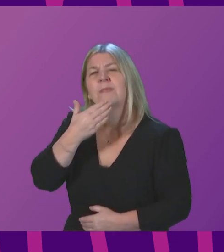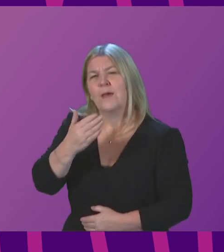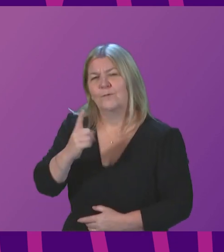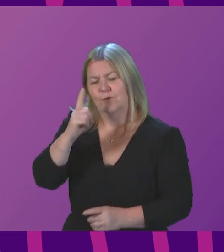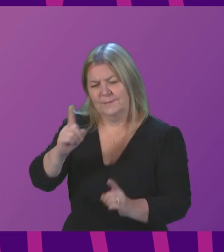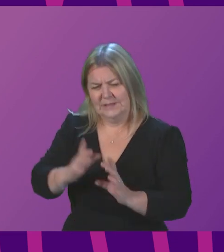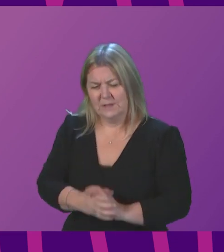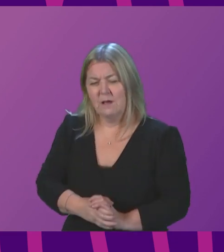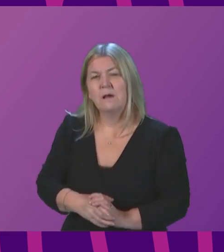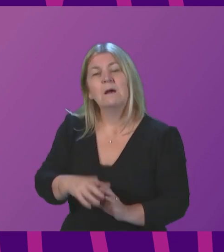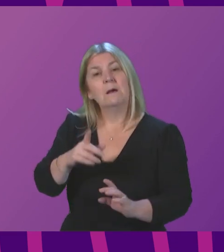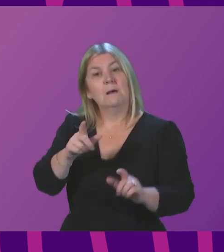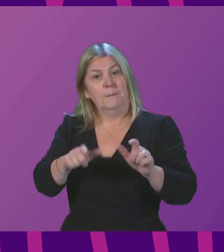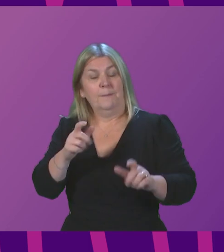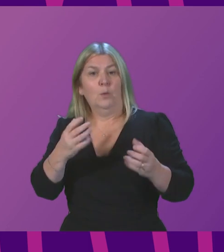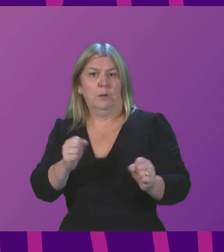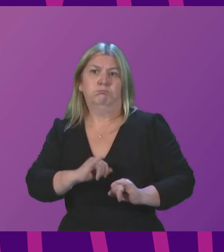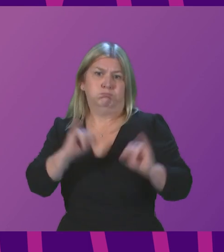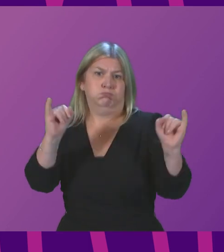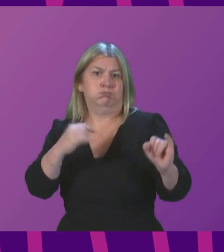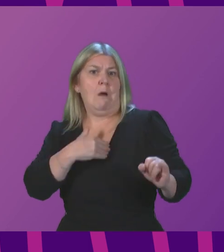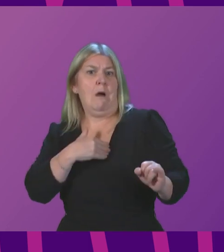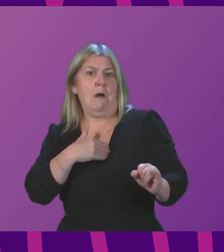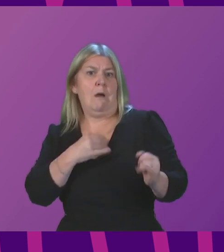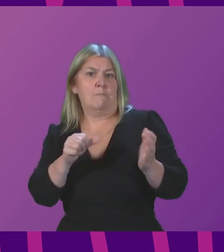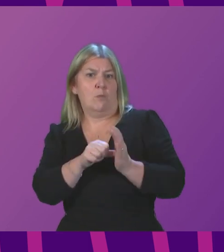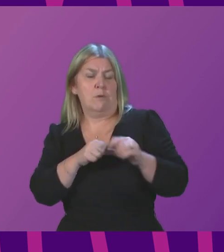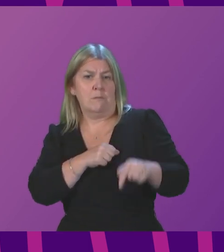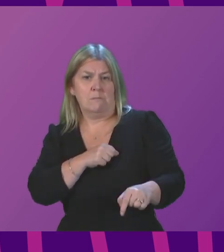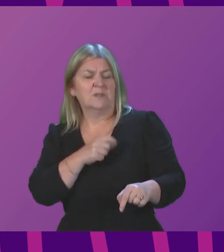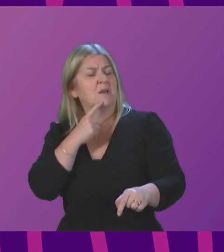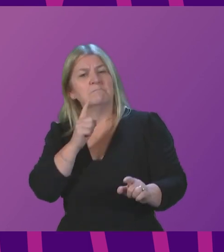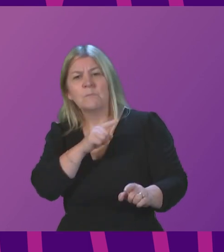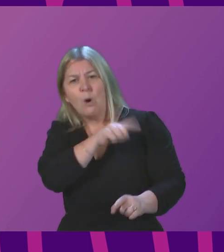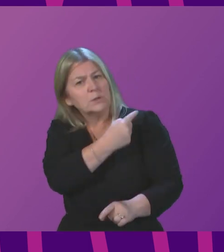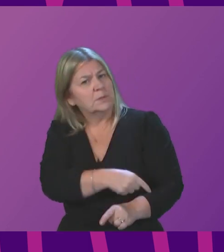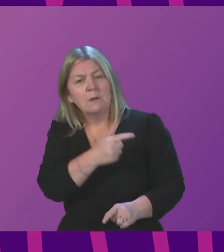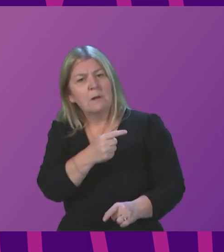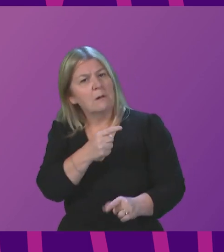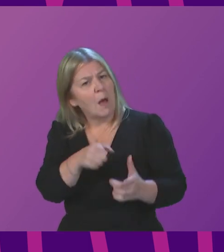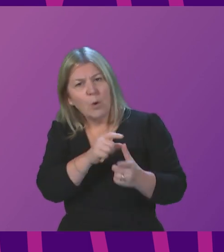Patients in Scotland with serious heart defects have been told that hospital appointments cannot go ahead in 2022. According to an investigation by the charity Heart Valve Voice, people at